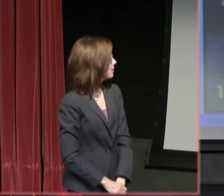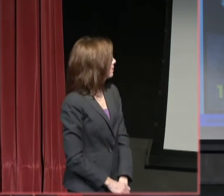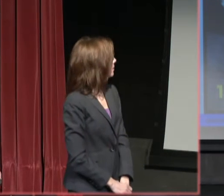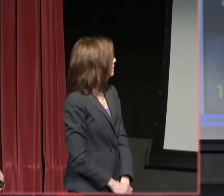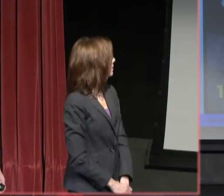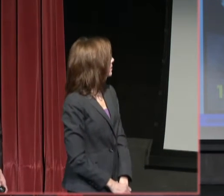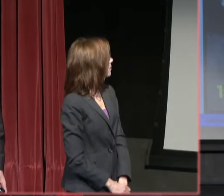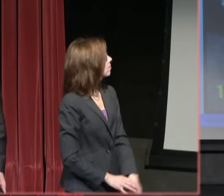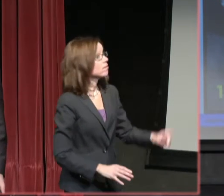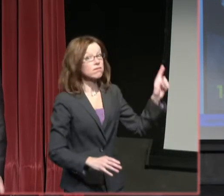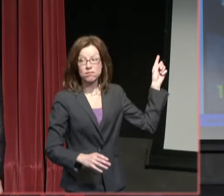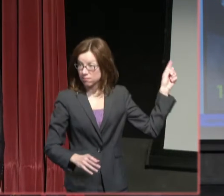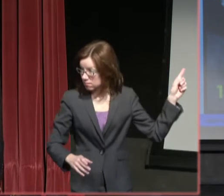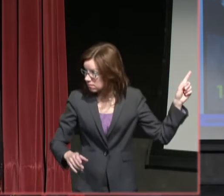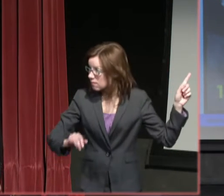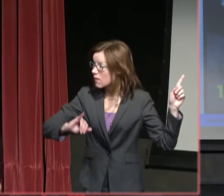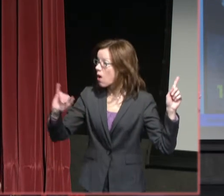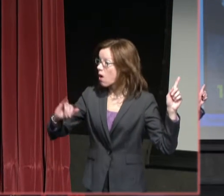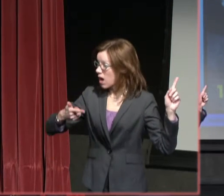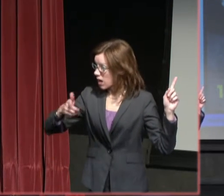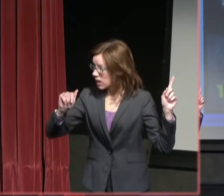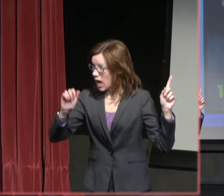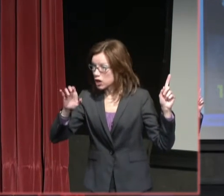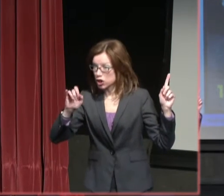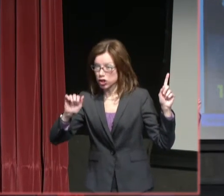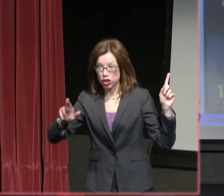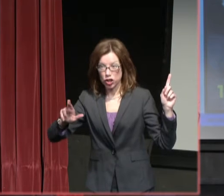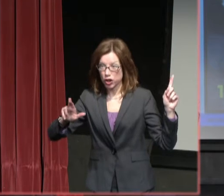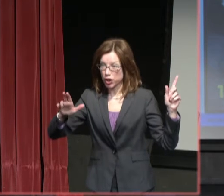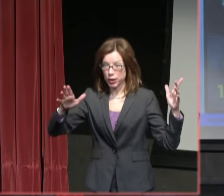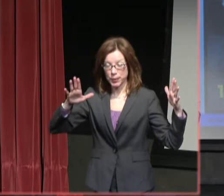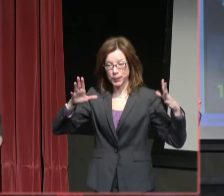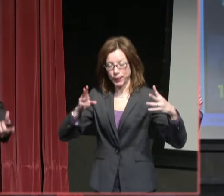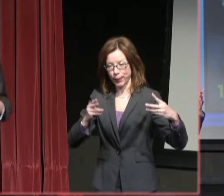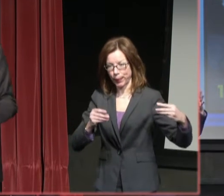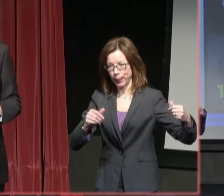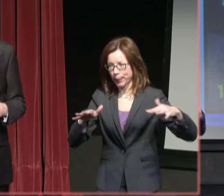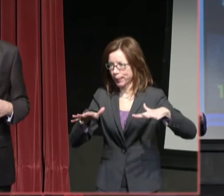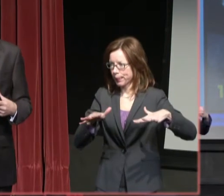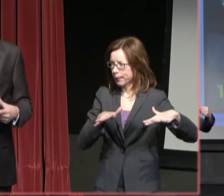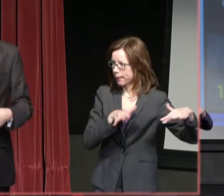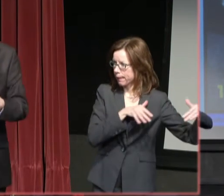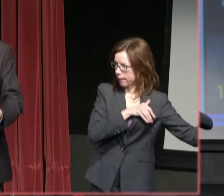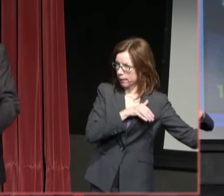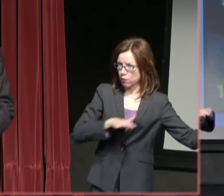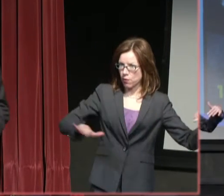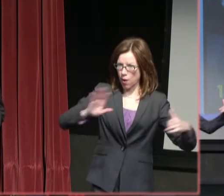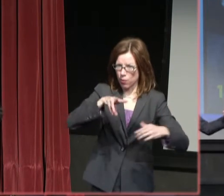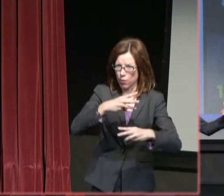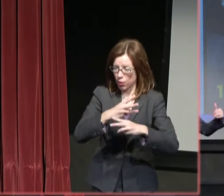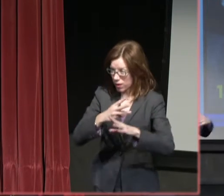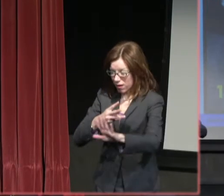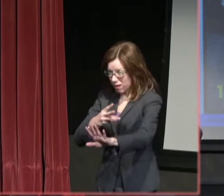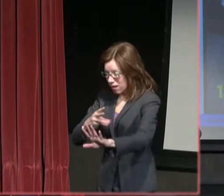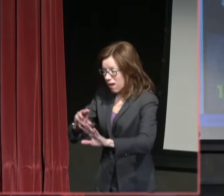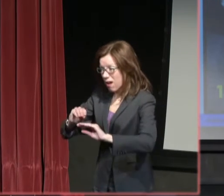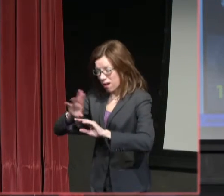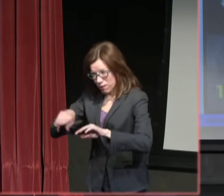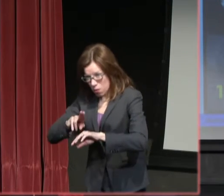Another thing that's happening is that glaciers are receding in most parts of the world. Now here the obvious point is that the glaciers are receding,